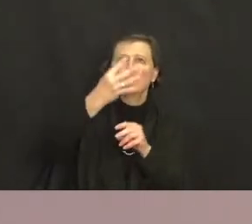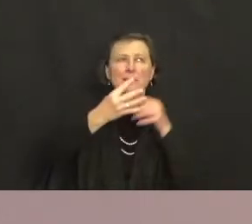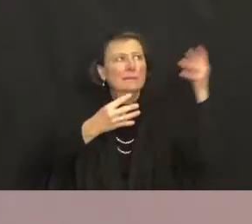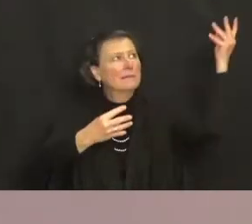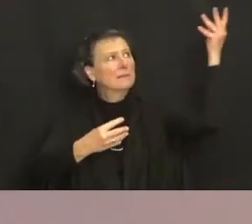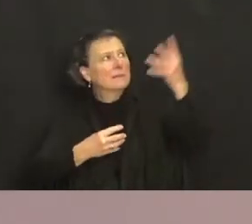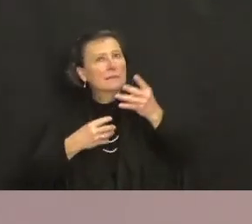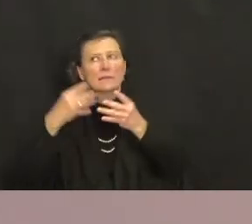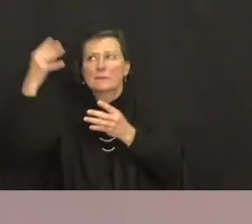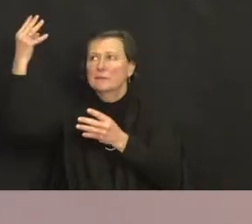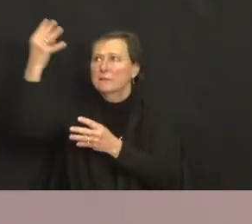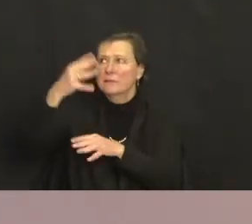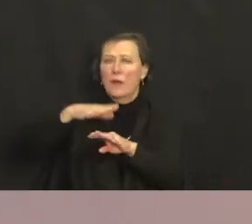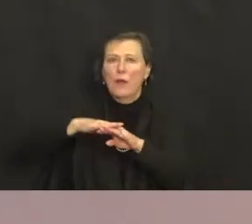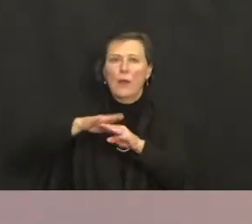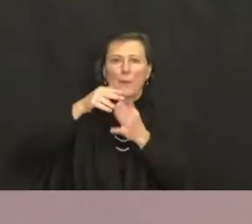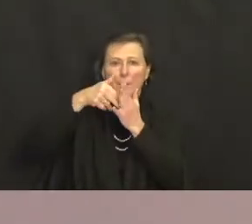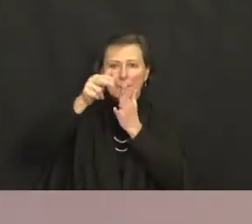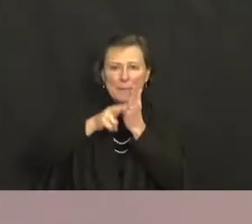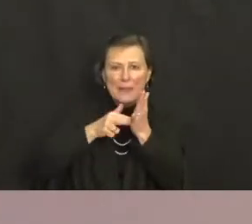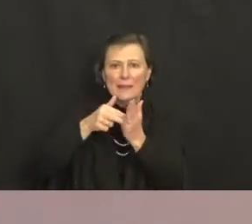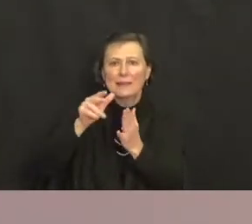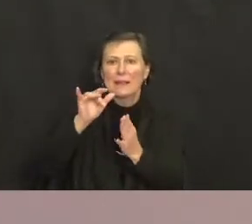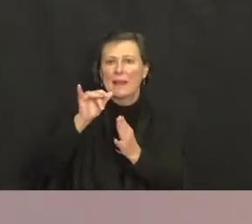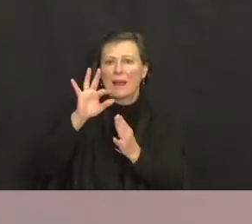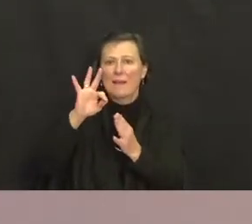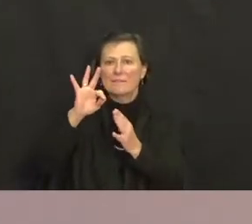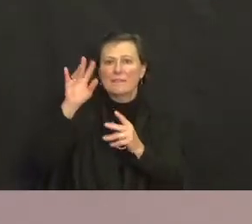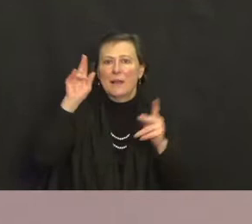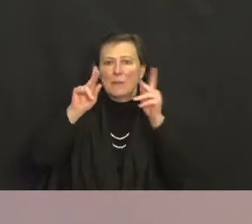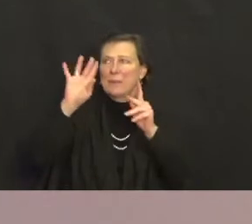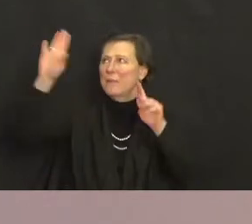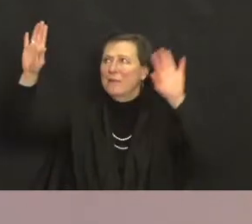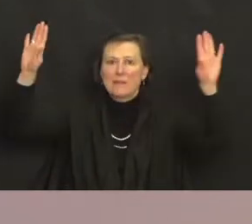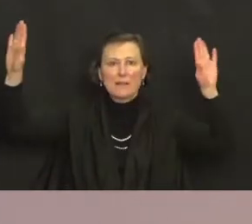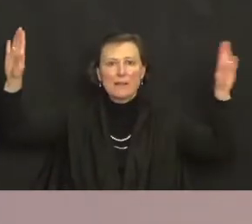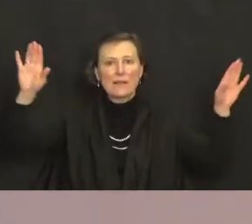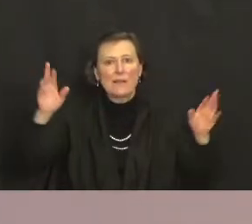nation's founding, I had the room all to myself.